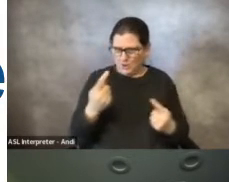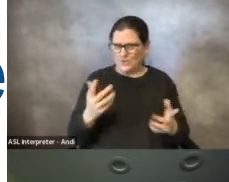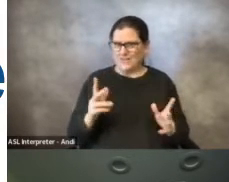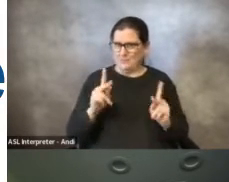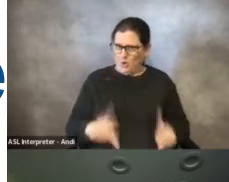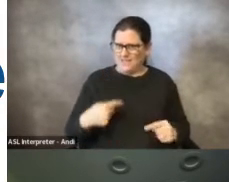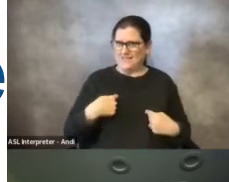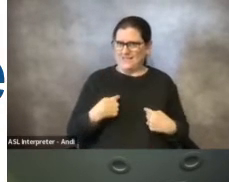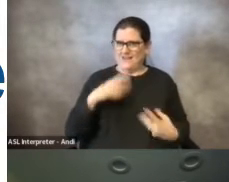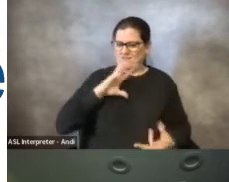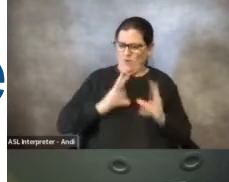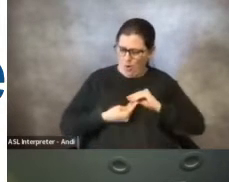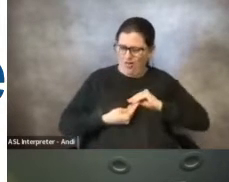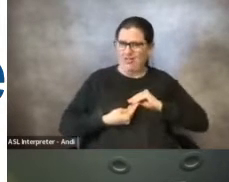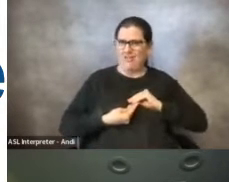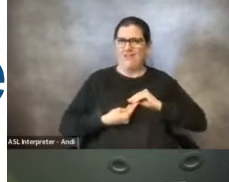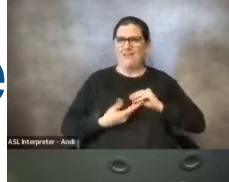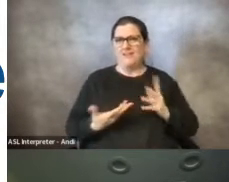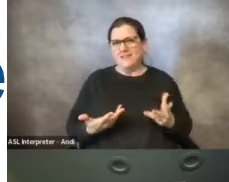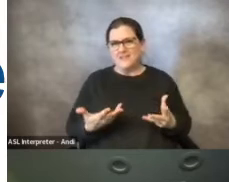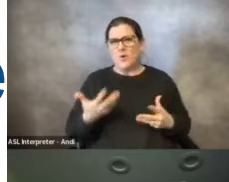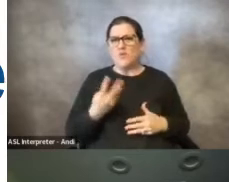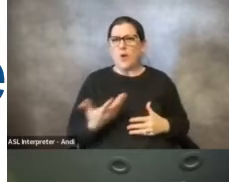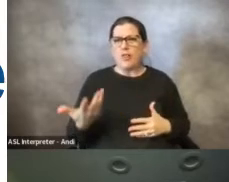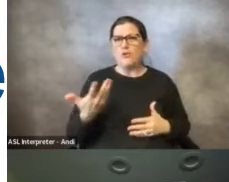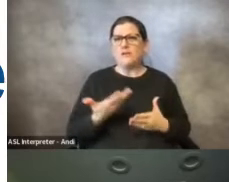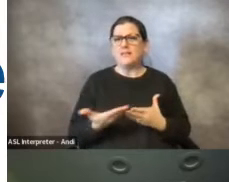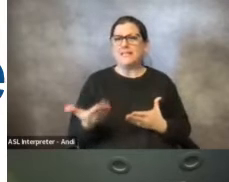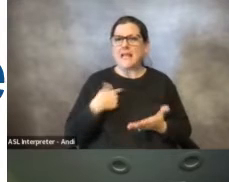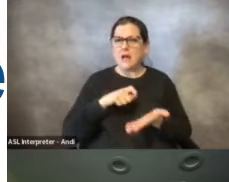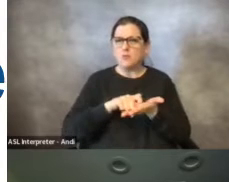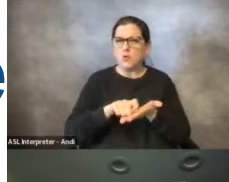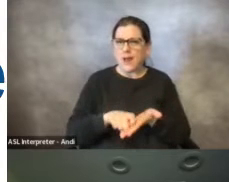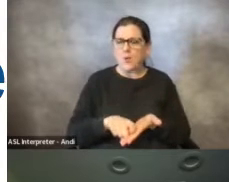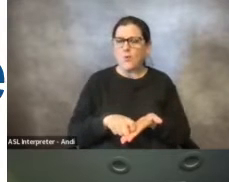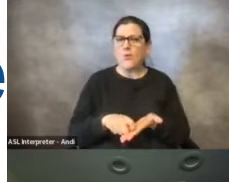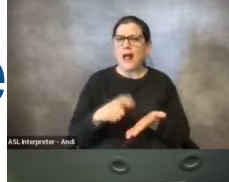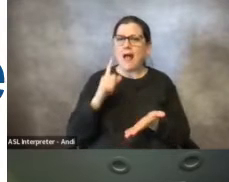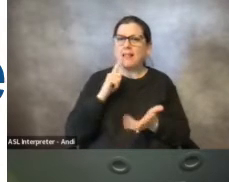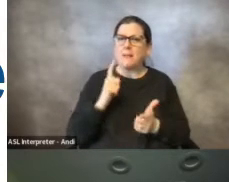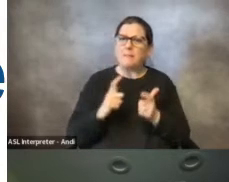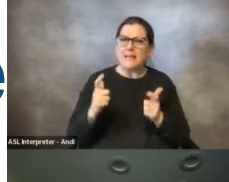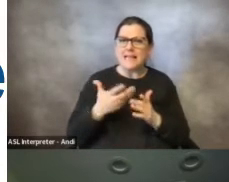You know, and then there's a couple other things that I jotted down. So, um, I think one of the big things is what we as